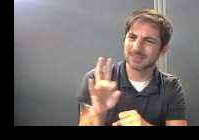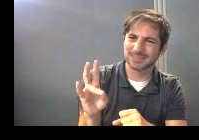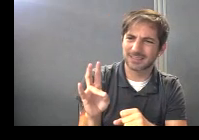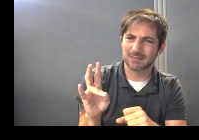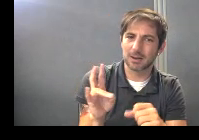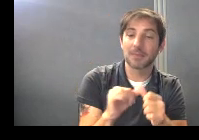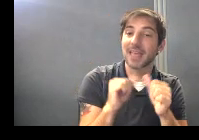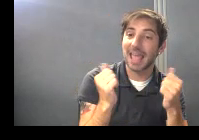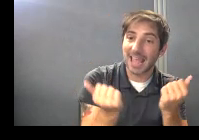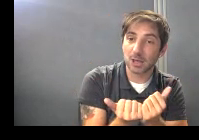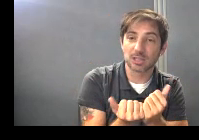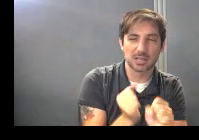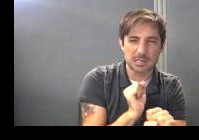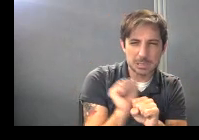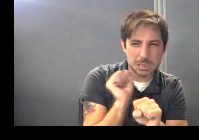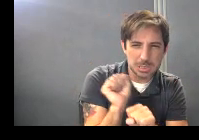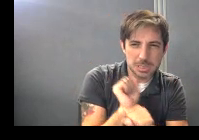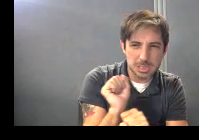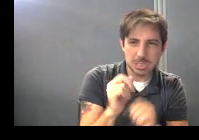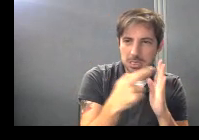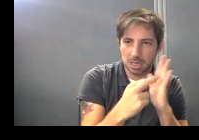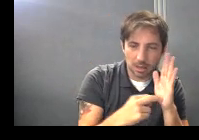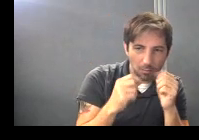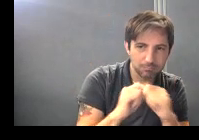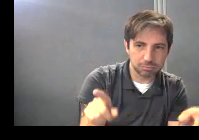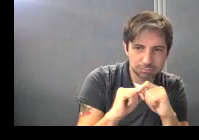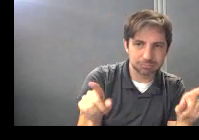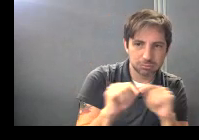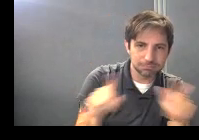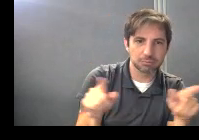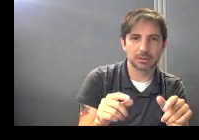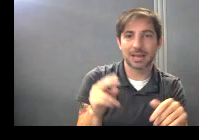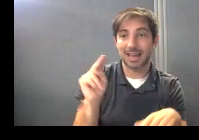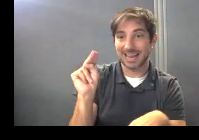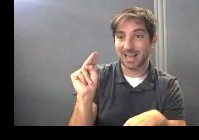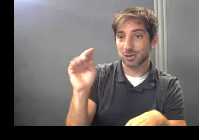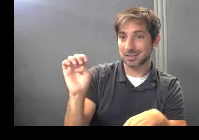TO PUT THE REGULATIONS OUT AND NATIONAL ENDOWMENT OF THE ARTS WAS THE THIRD TO IMPLEMENT THE